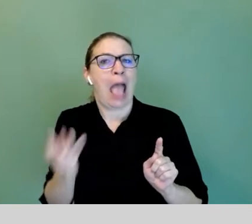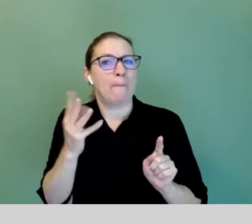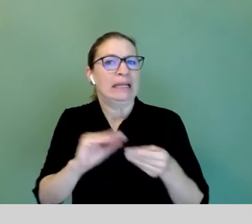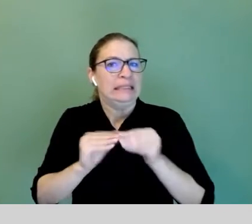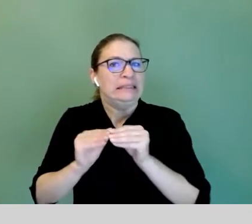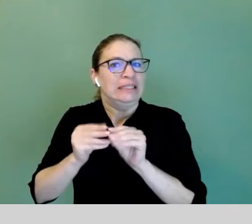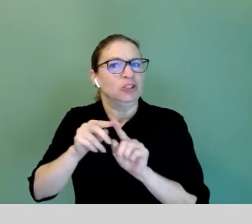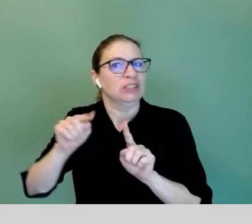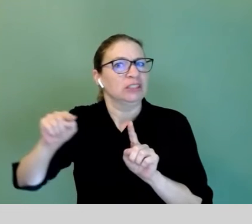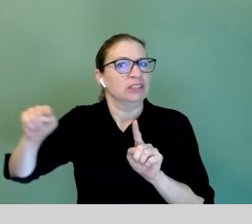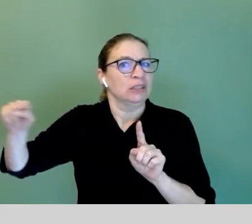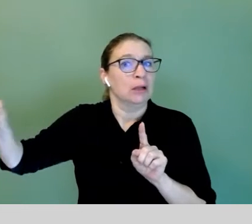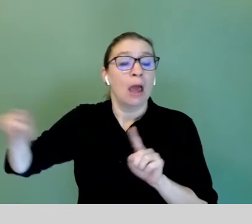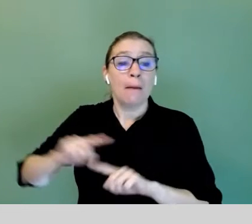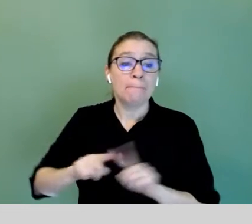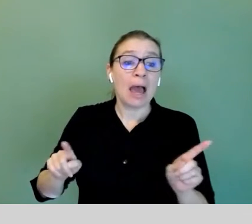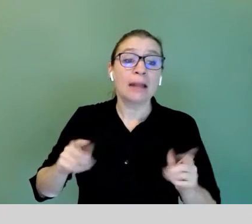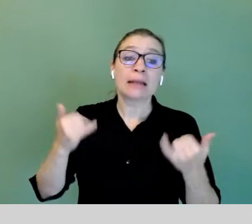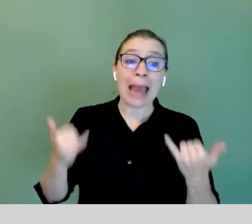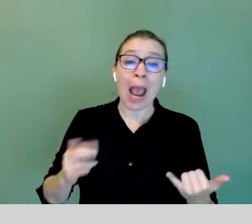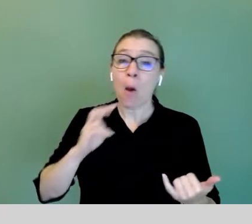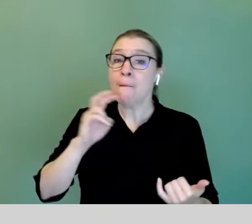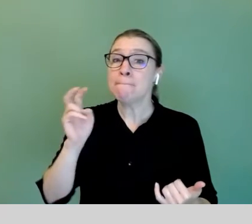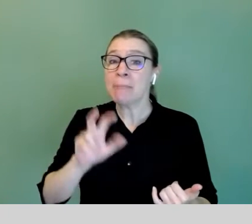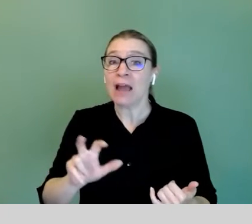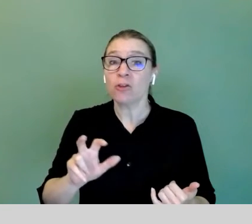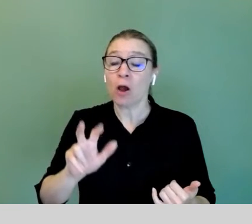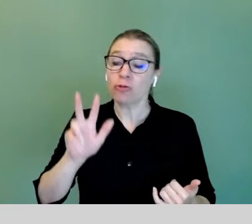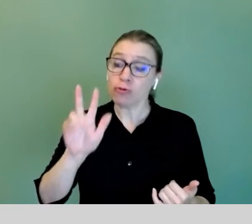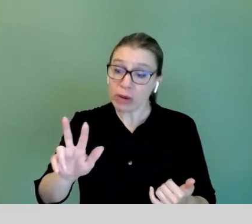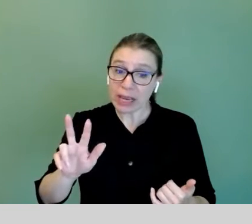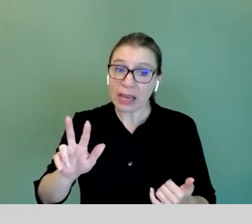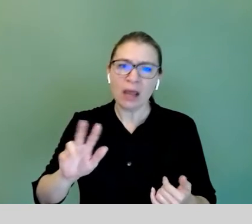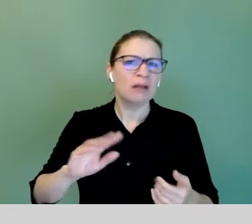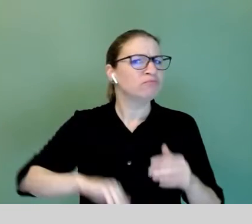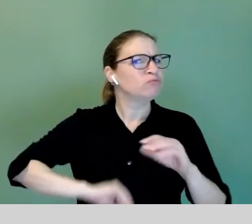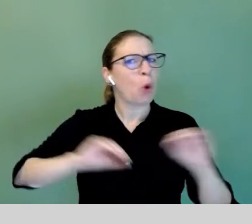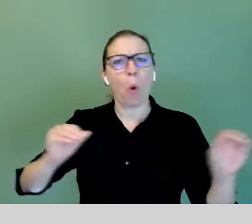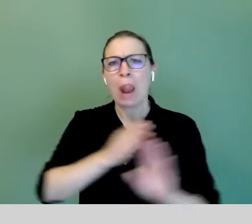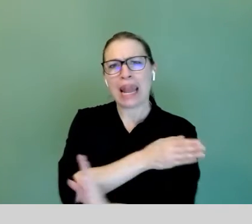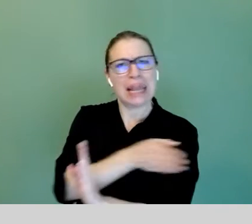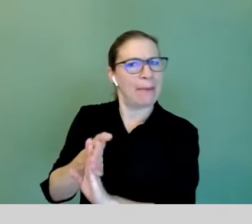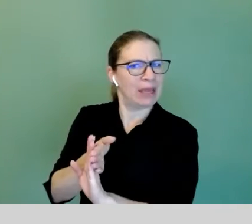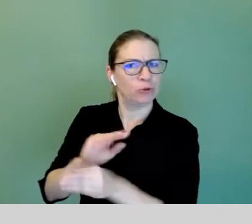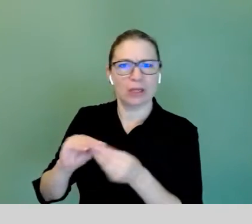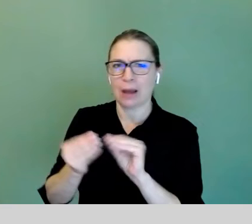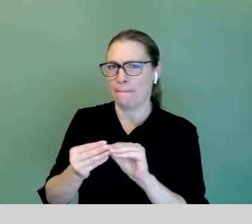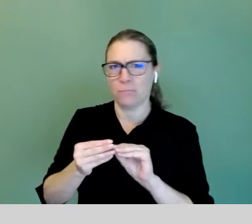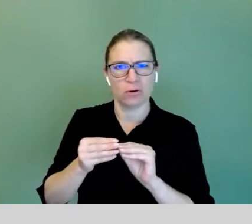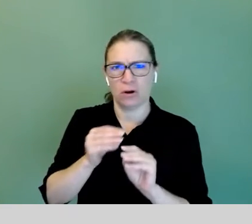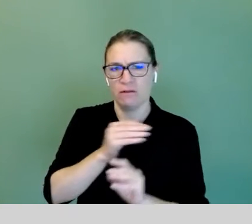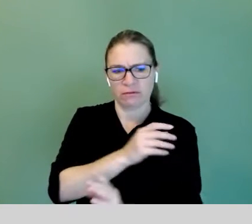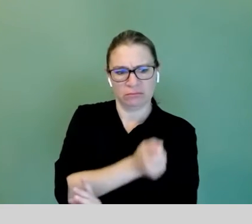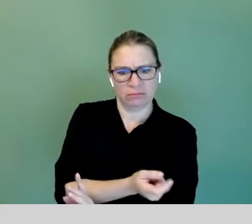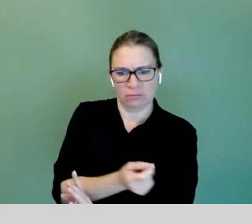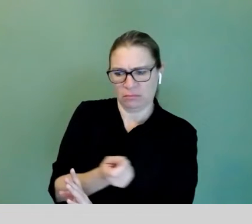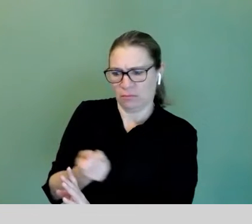but in Python 3, integers are not limited, and the floats, they're limited